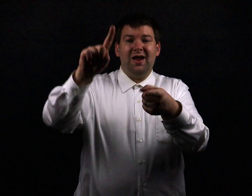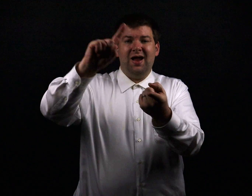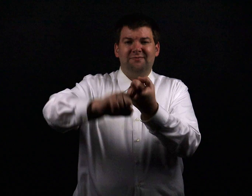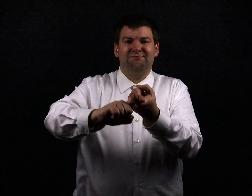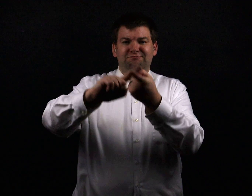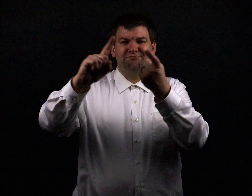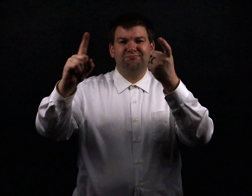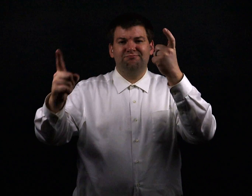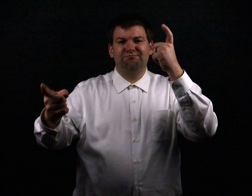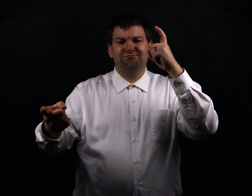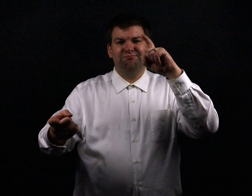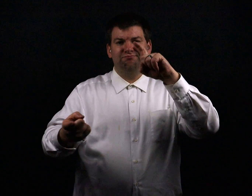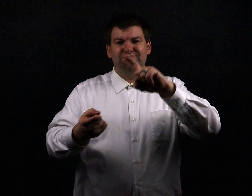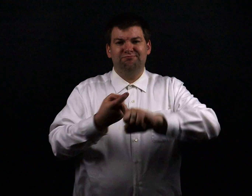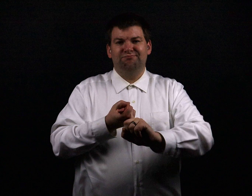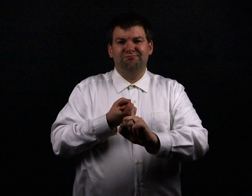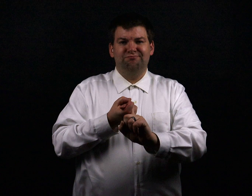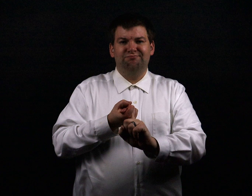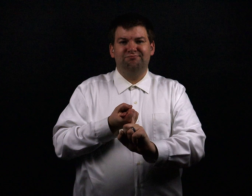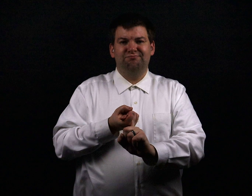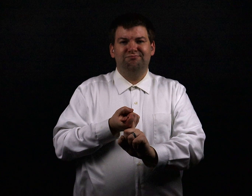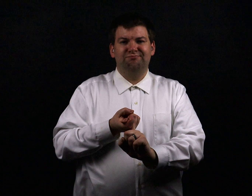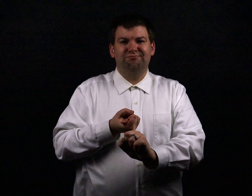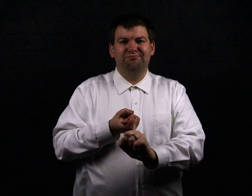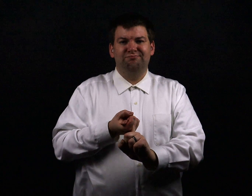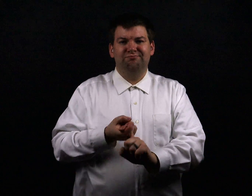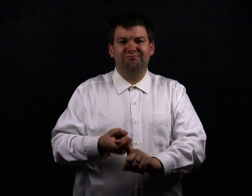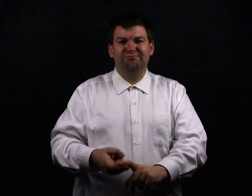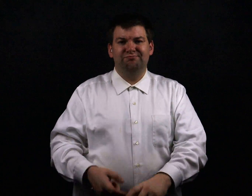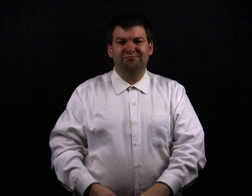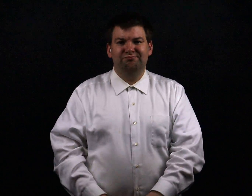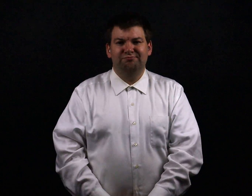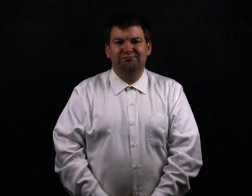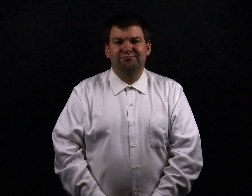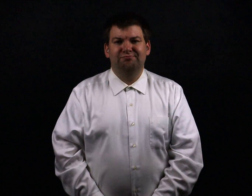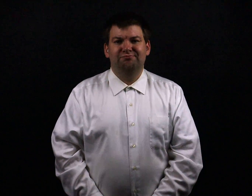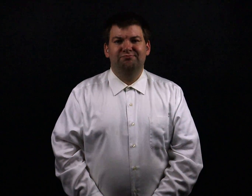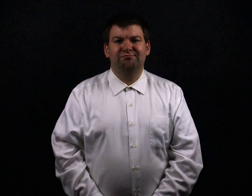creations friend